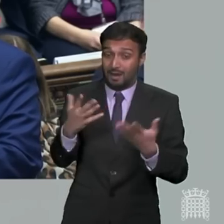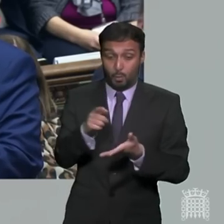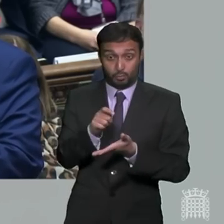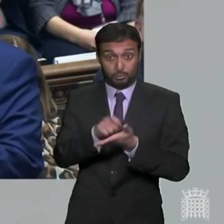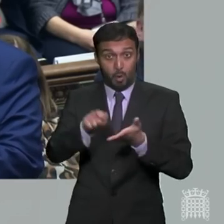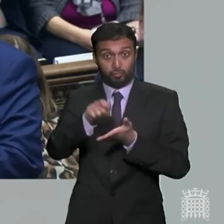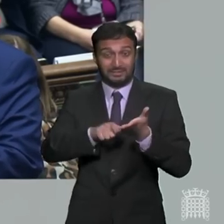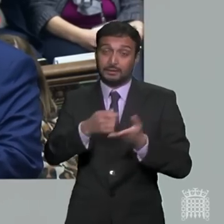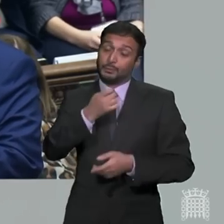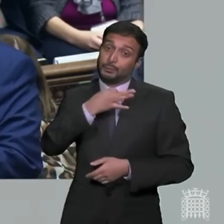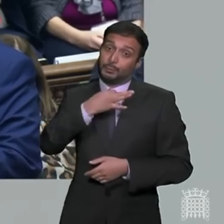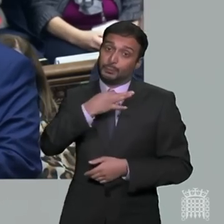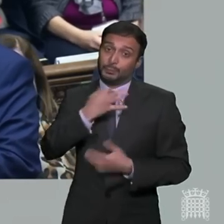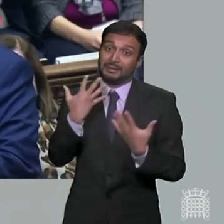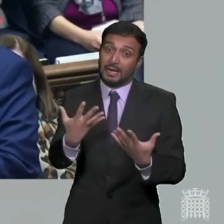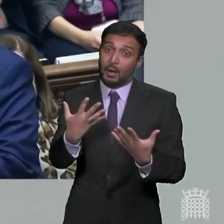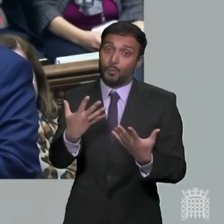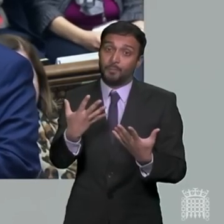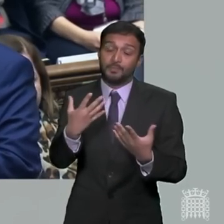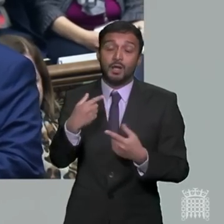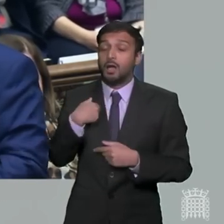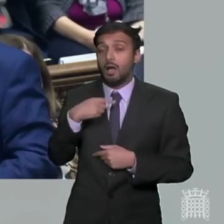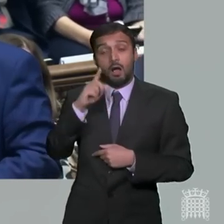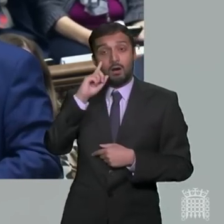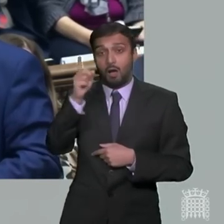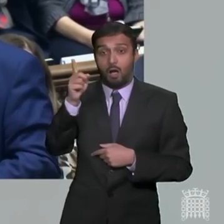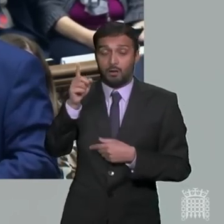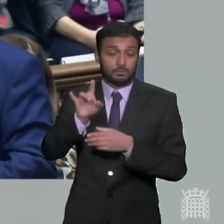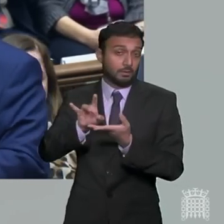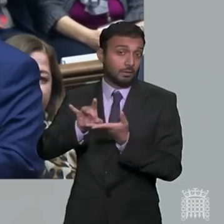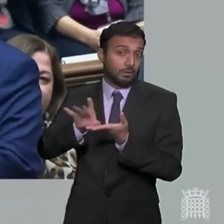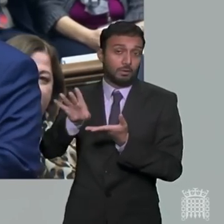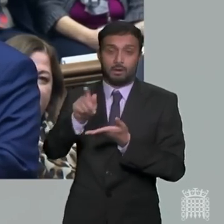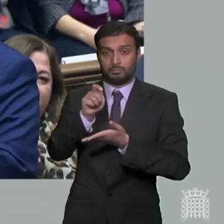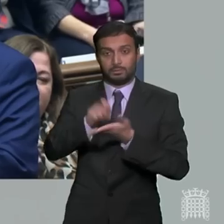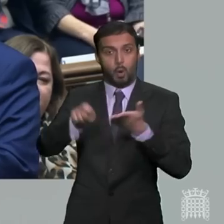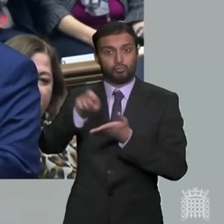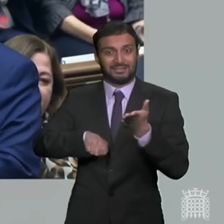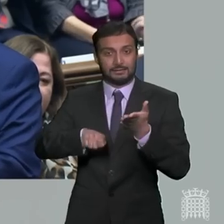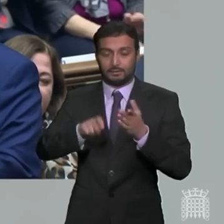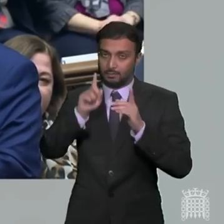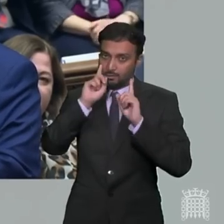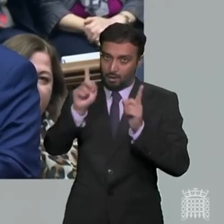And democracy will not be denied, because whether Westminster likes it or not, last